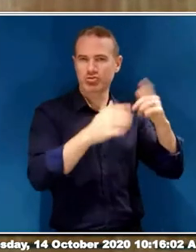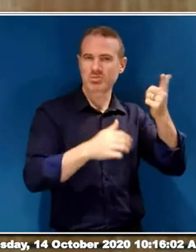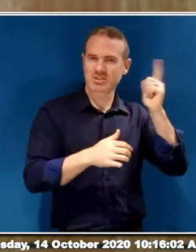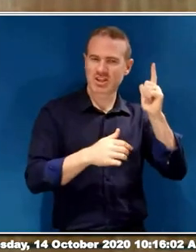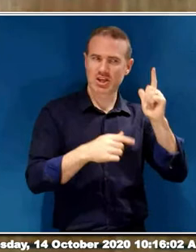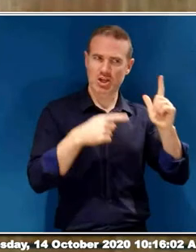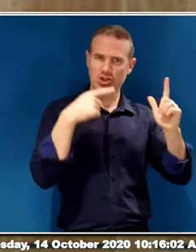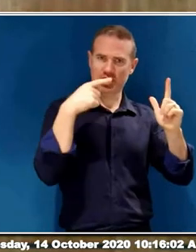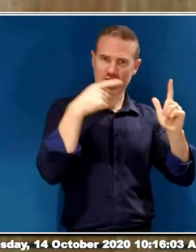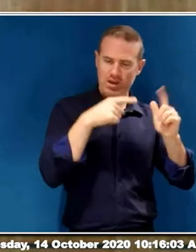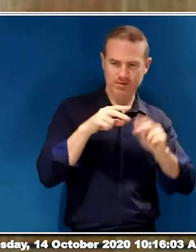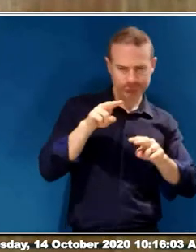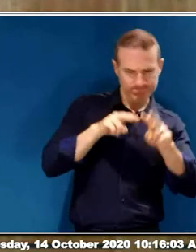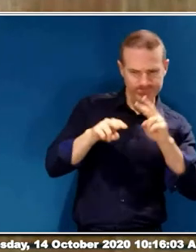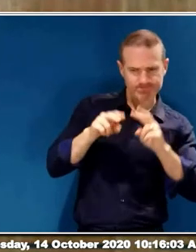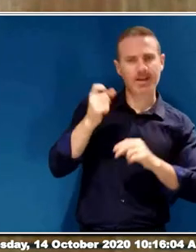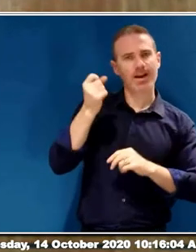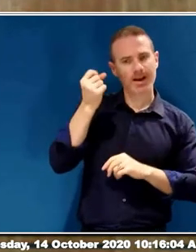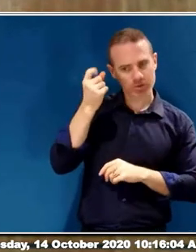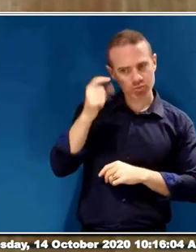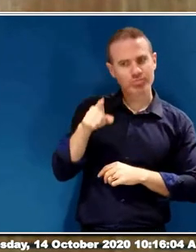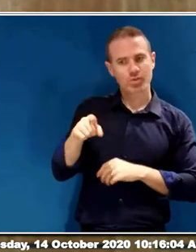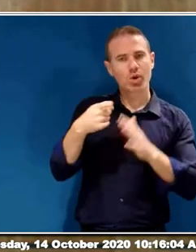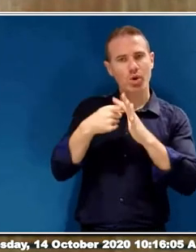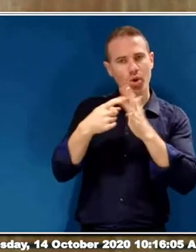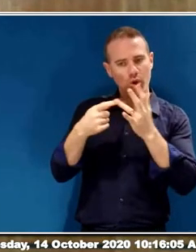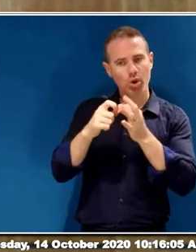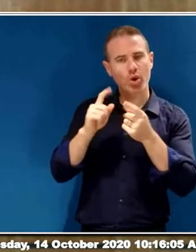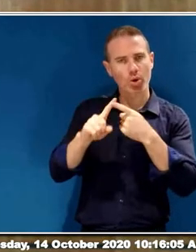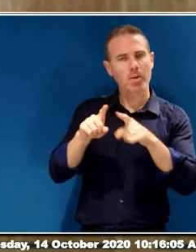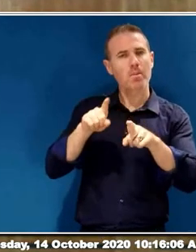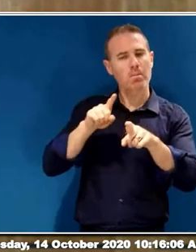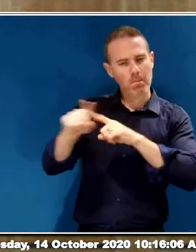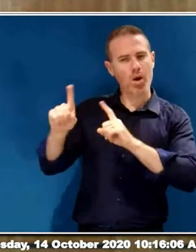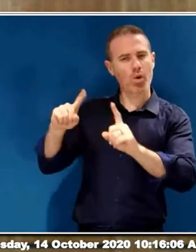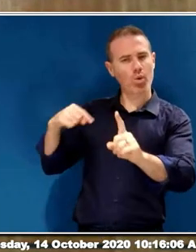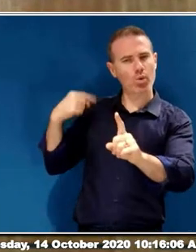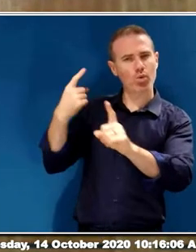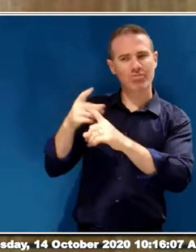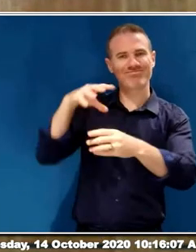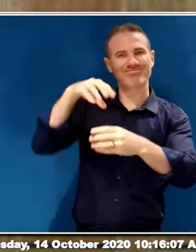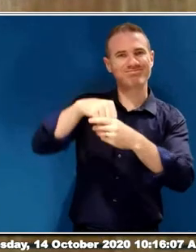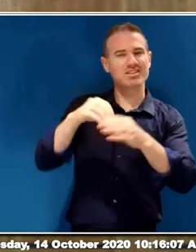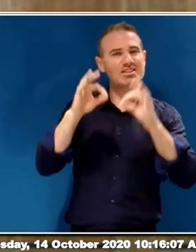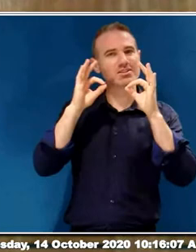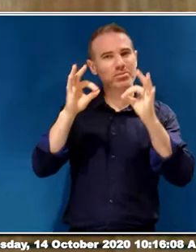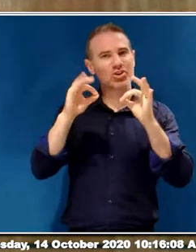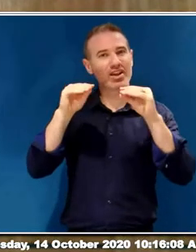Special Education Unit and allowed him the time and the space to assimilate